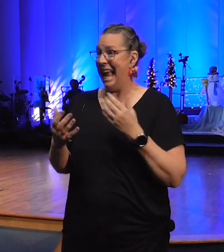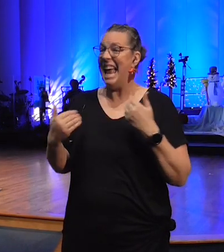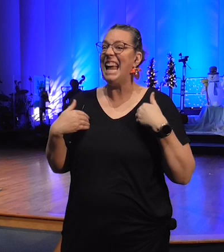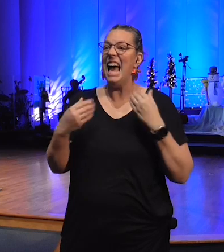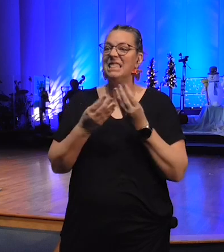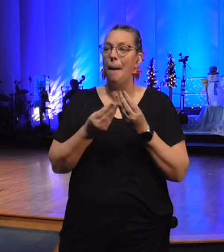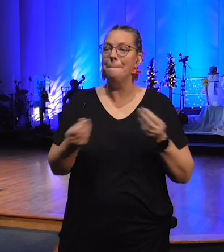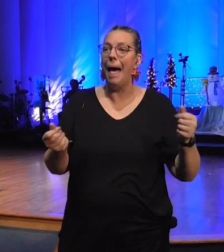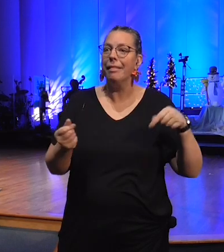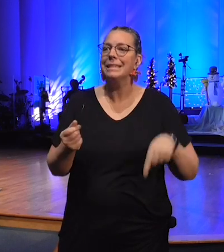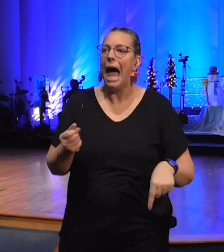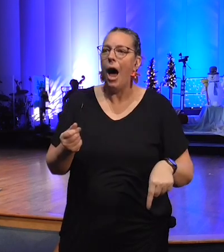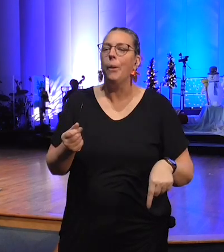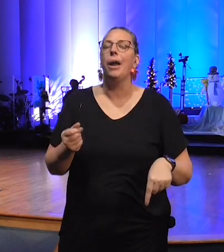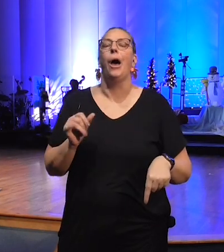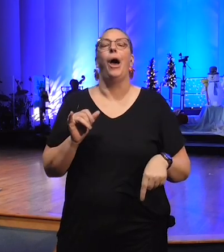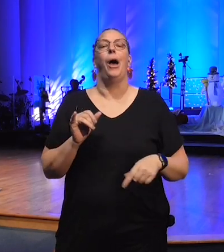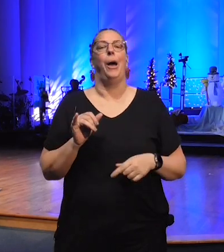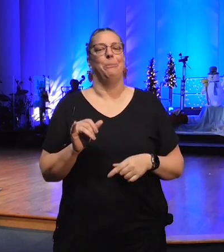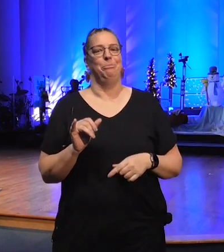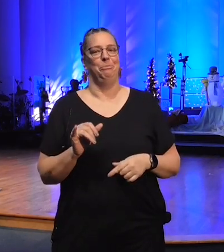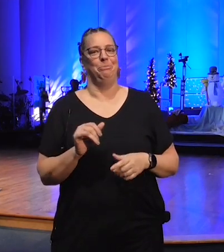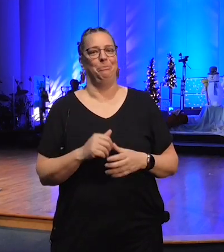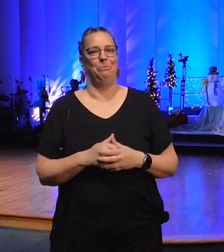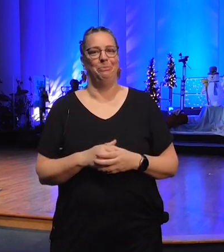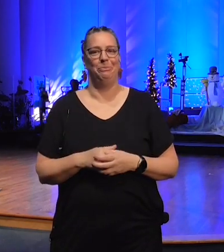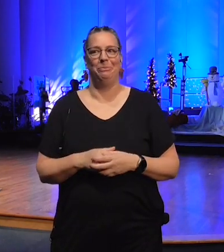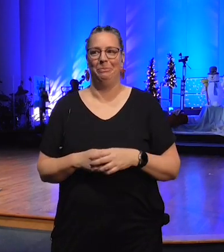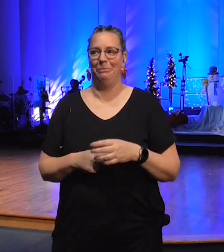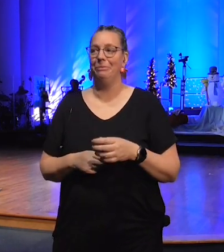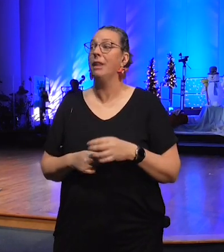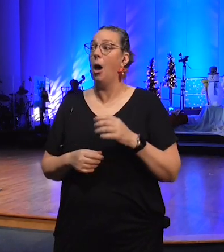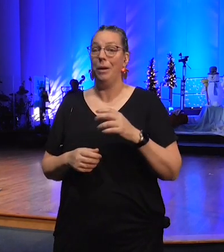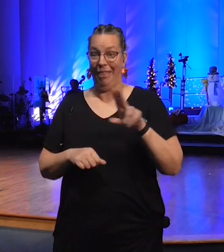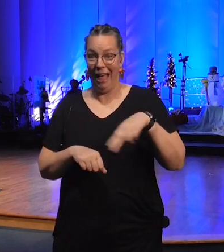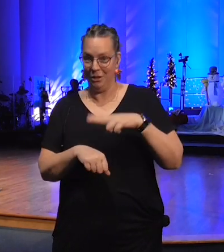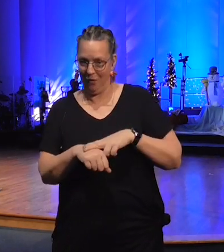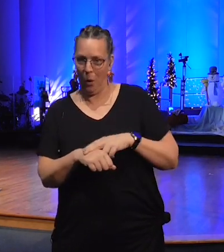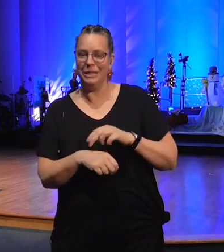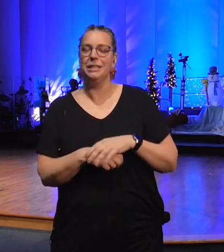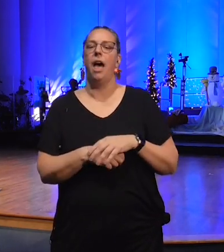what happens then oh yes I know this one he has a meltdown he has a meltdown somebody